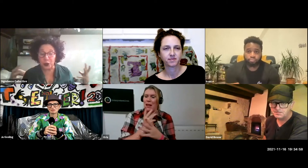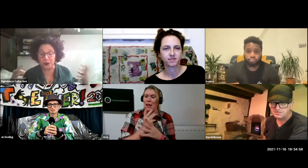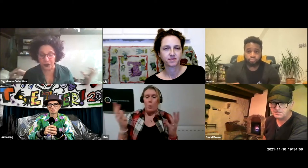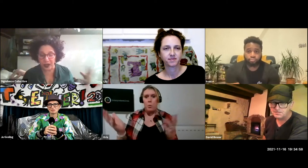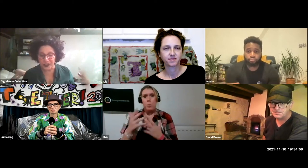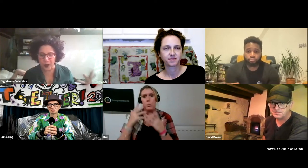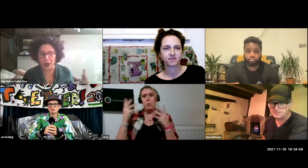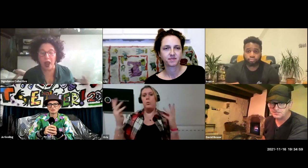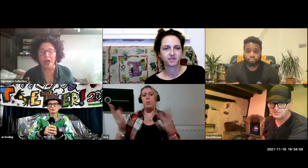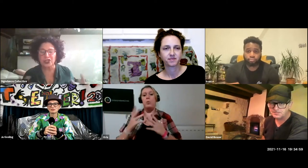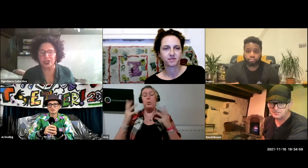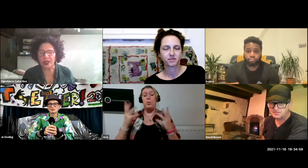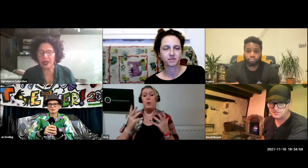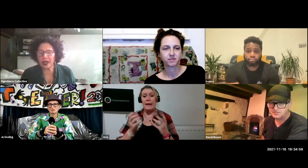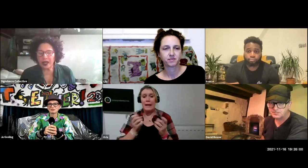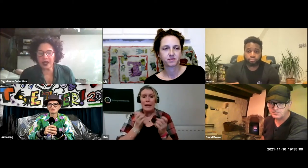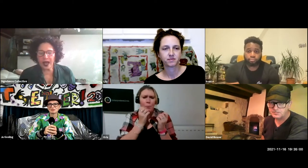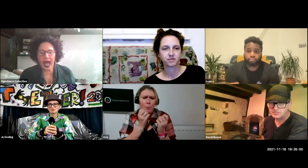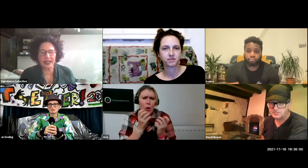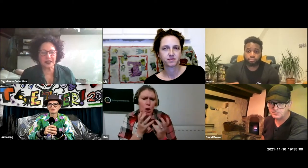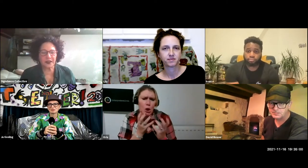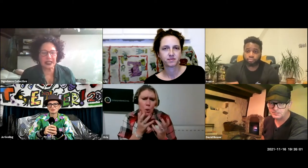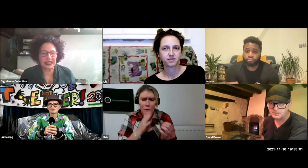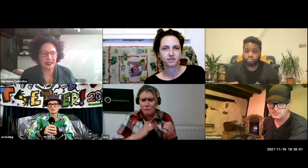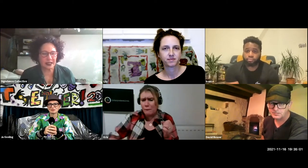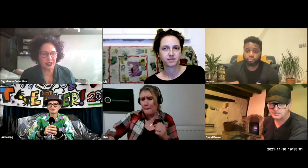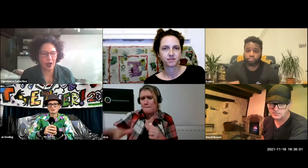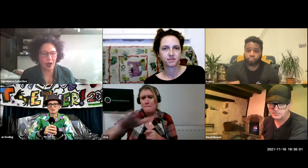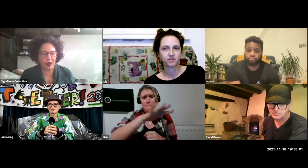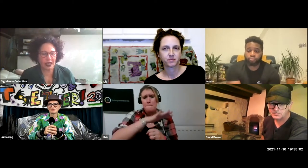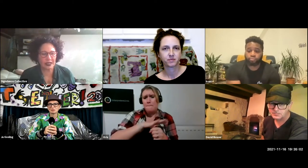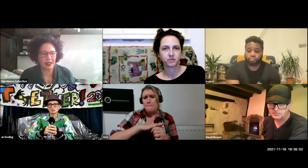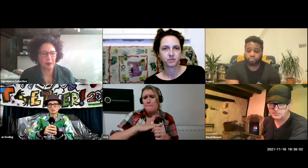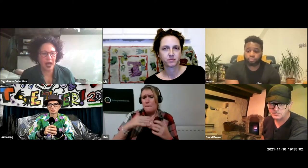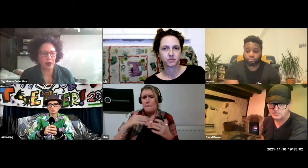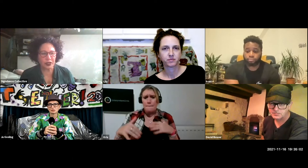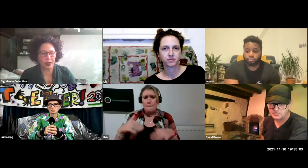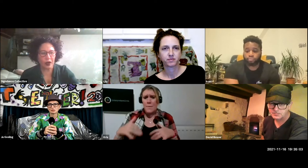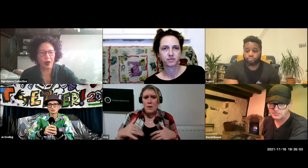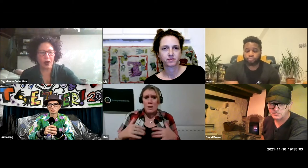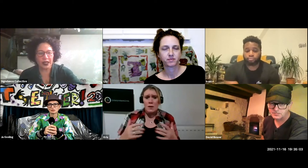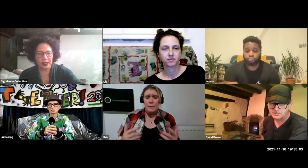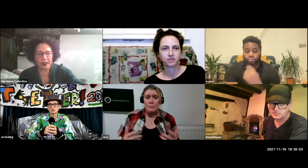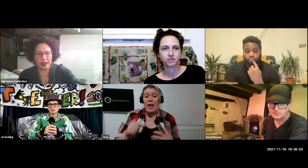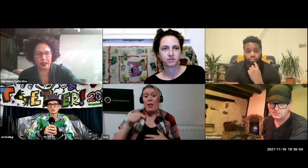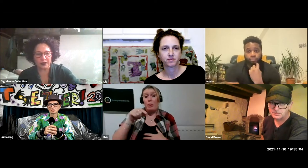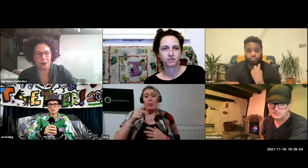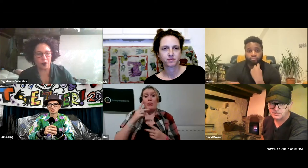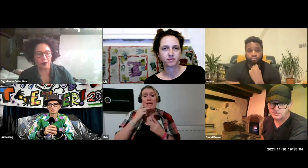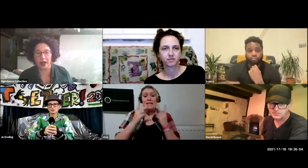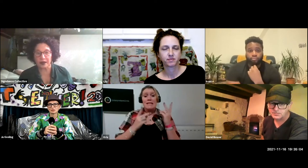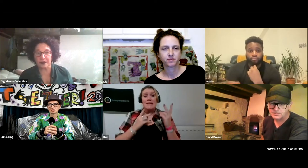As you have proved this year and last year, you can indeed do outdoor arts